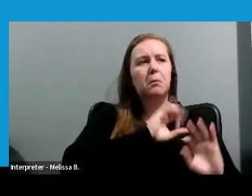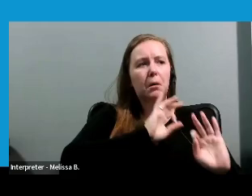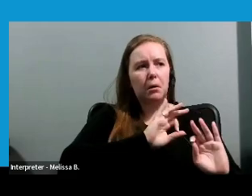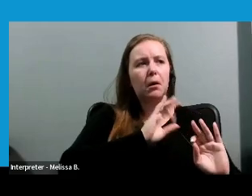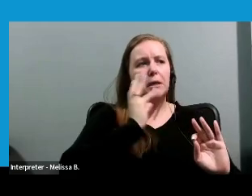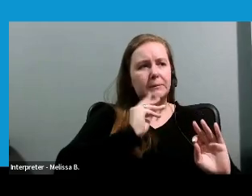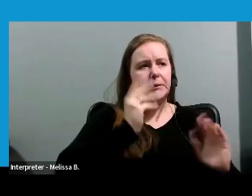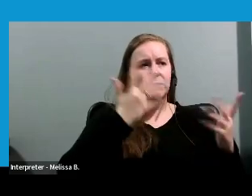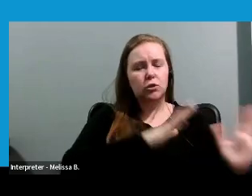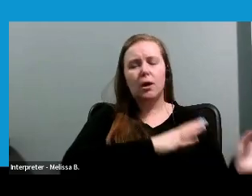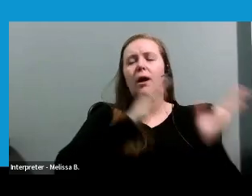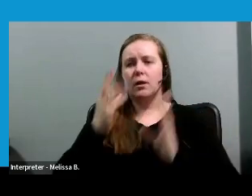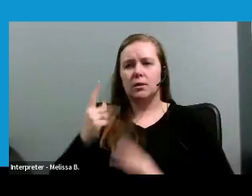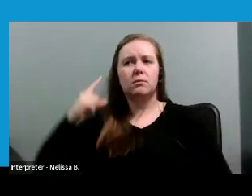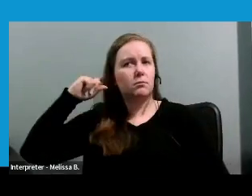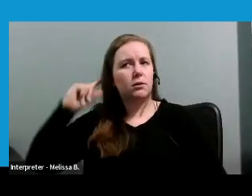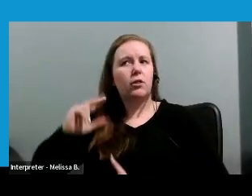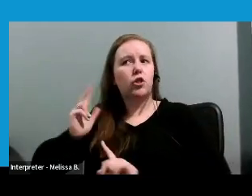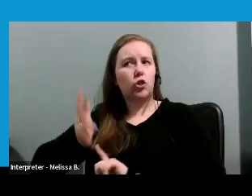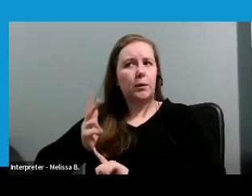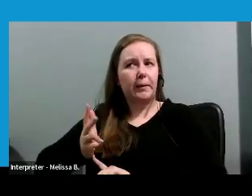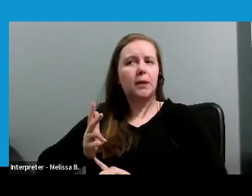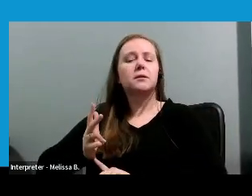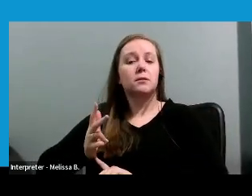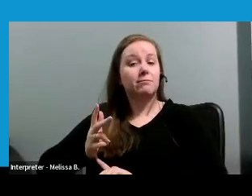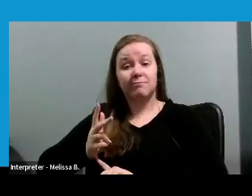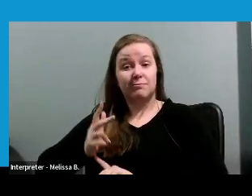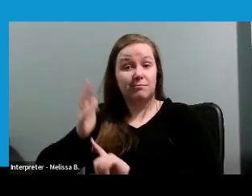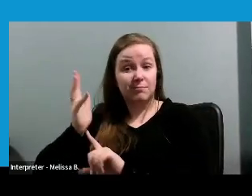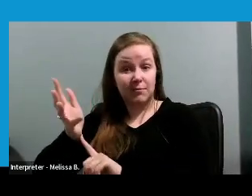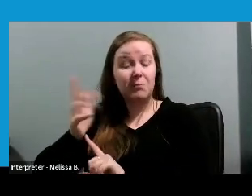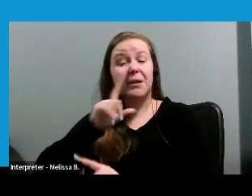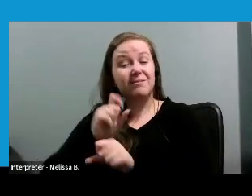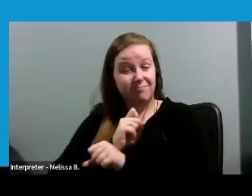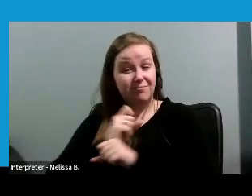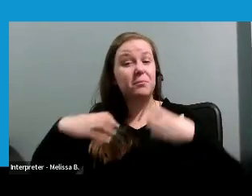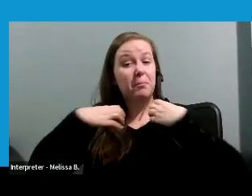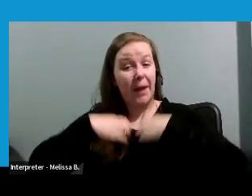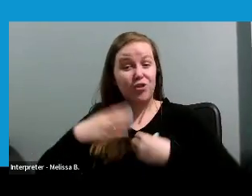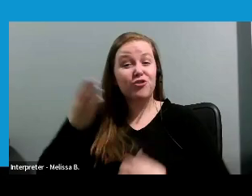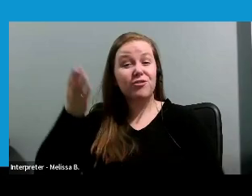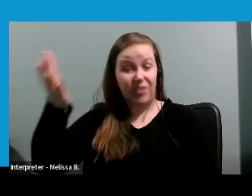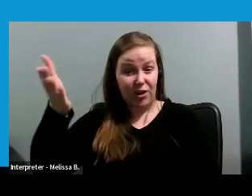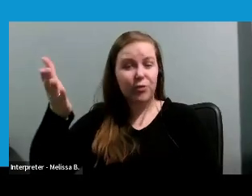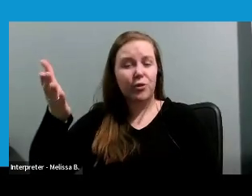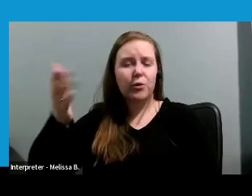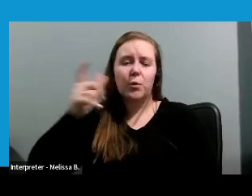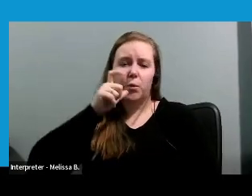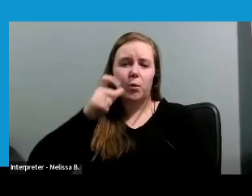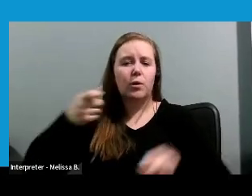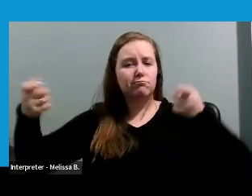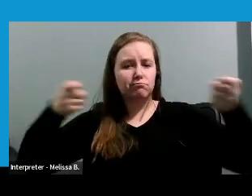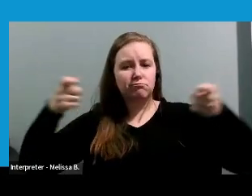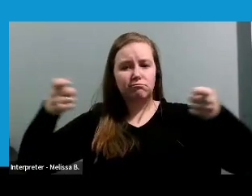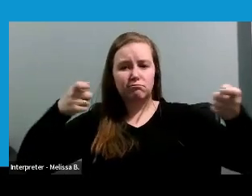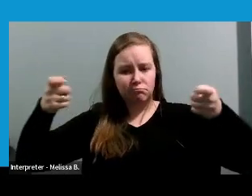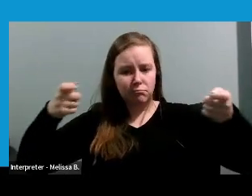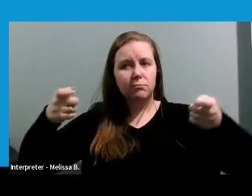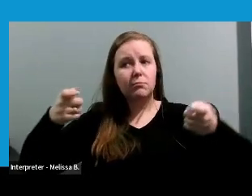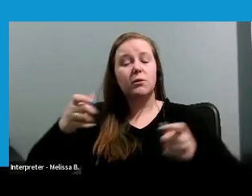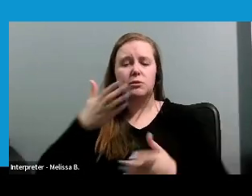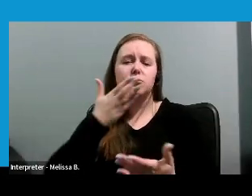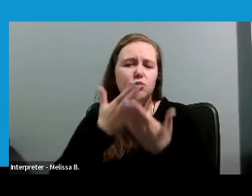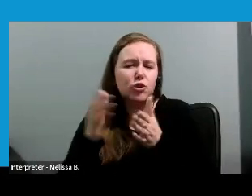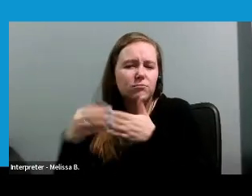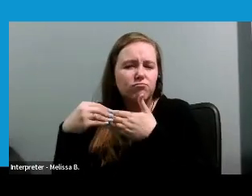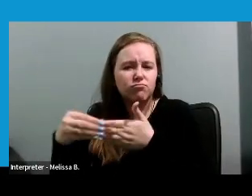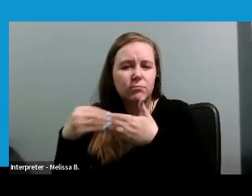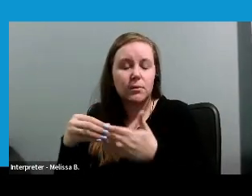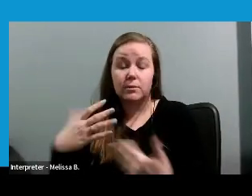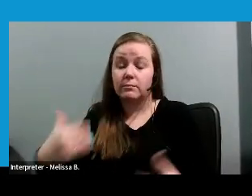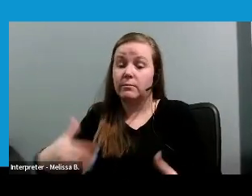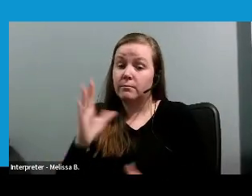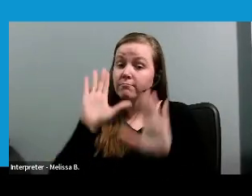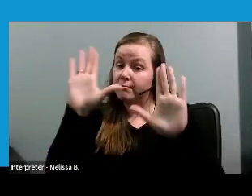Lisa Levesque: And, I think it was actually Mayor Chao who was sort of chairing it, so there was a little more… a little more leeway. But it was a great experience, like, I'm really glad I did it. Yeah.